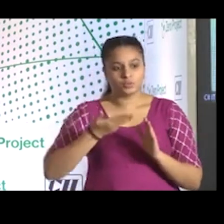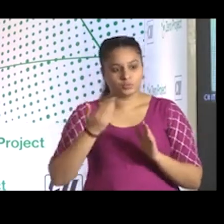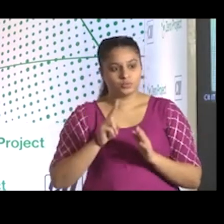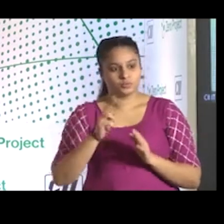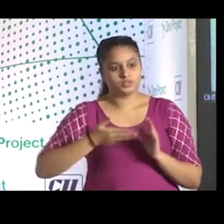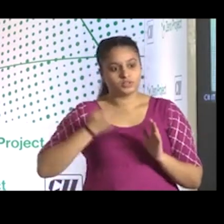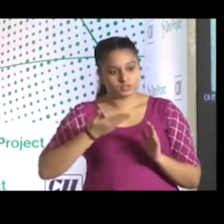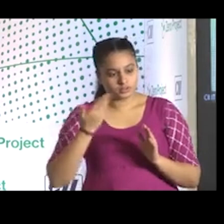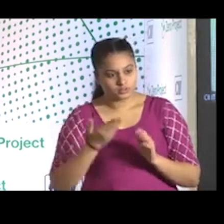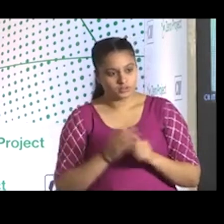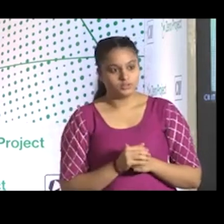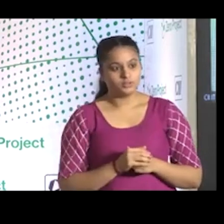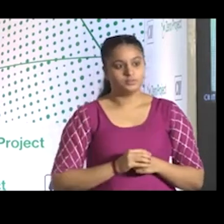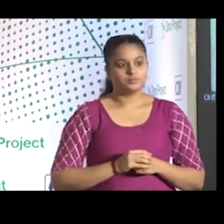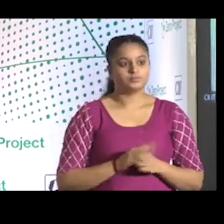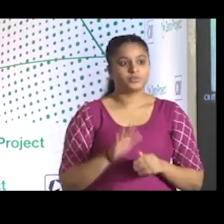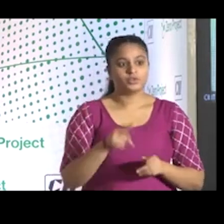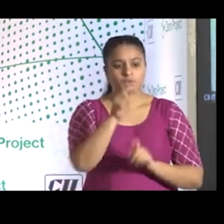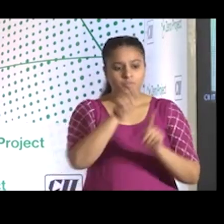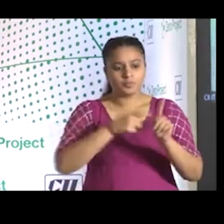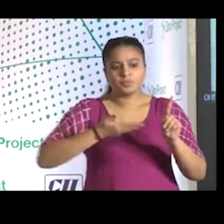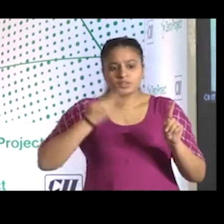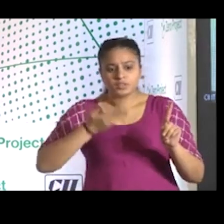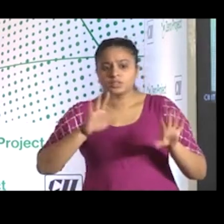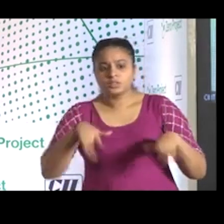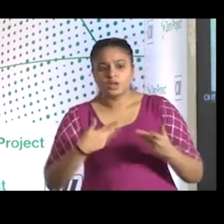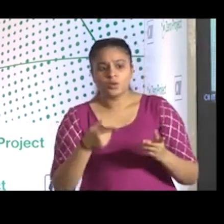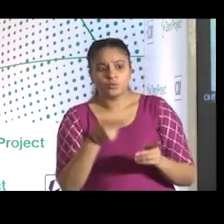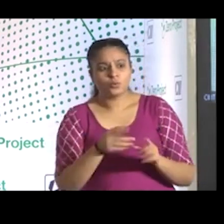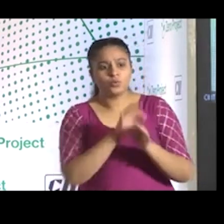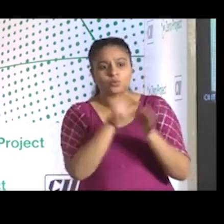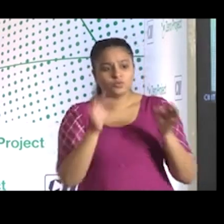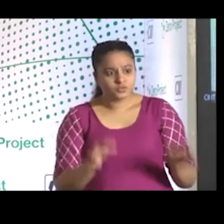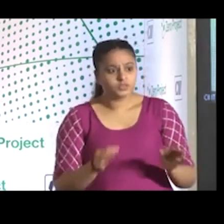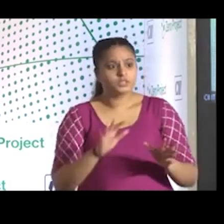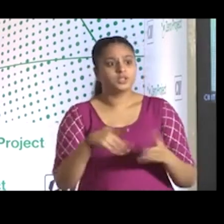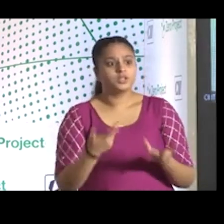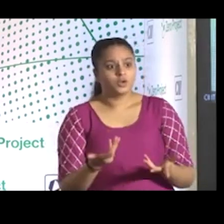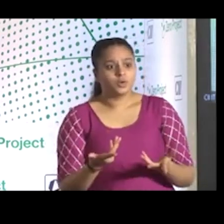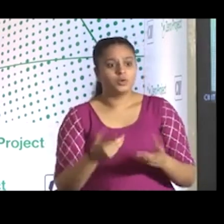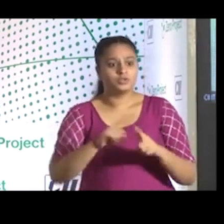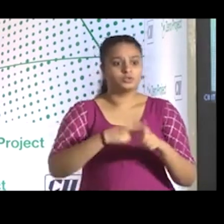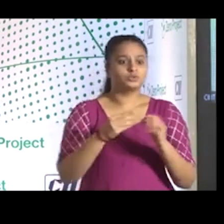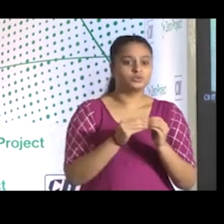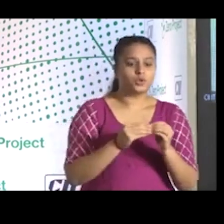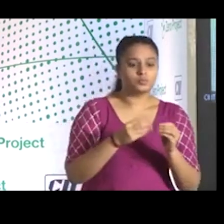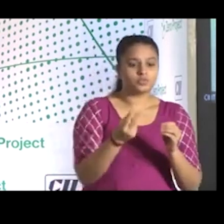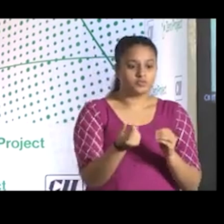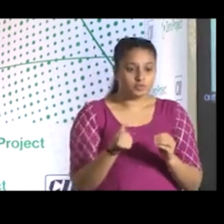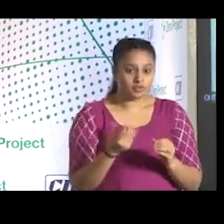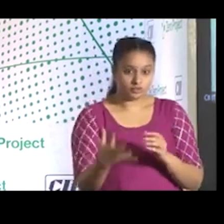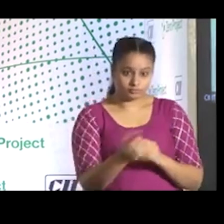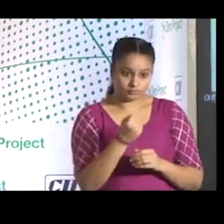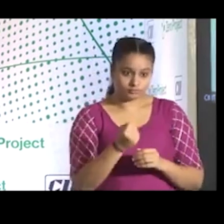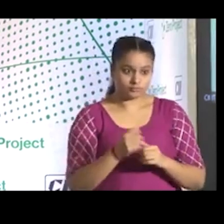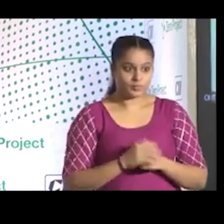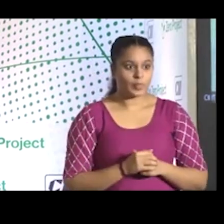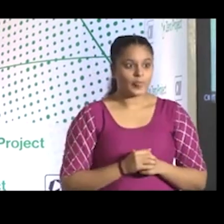how on how to train people to efficiently and quickly get jobs in the IT industry. Not only India I.T.